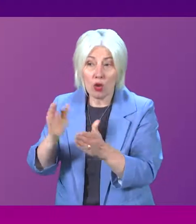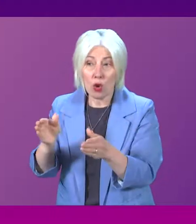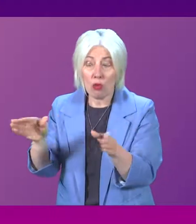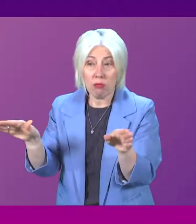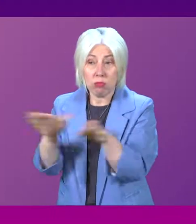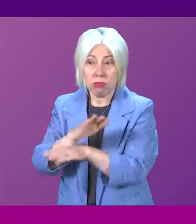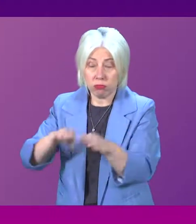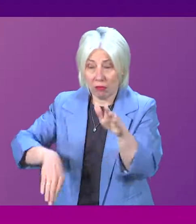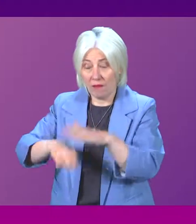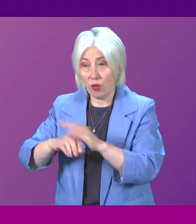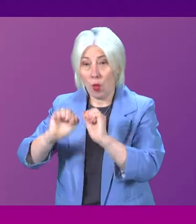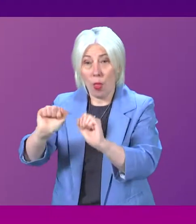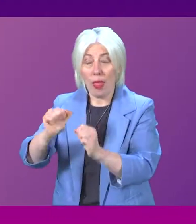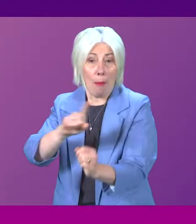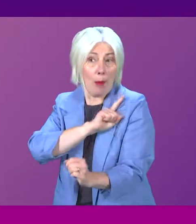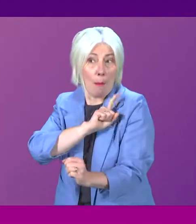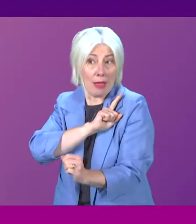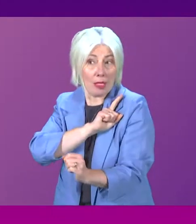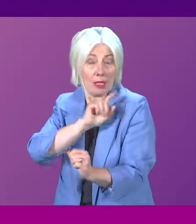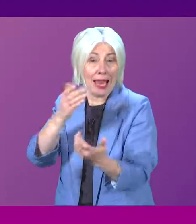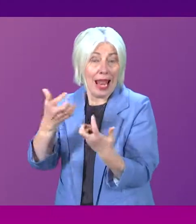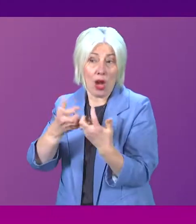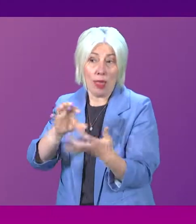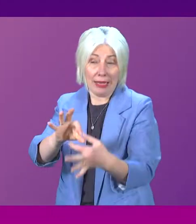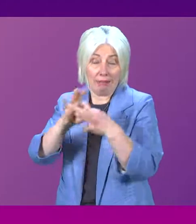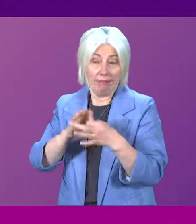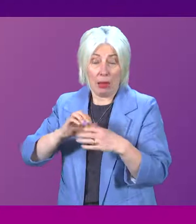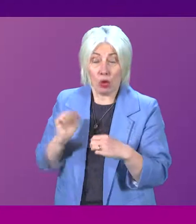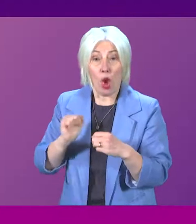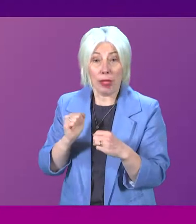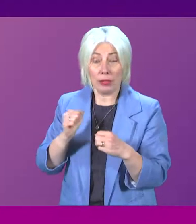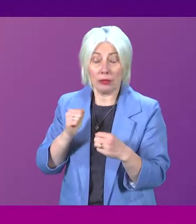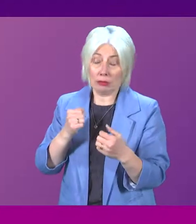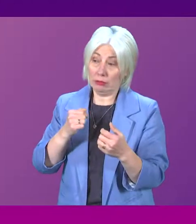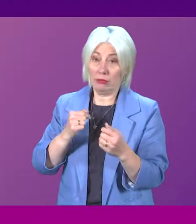an impact on public policy in Scotland in relation to Covid.